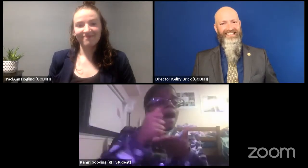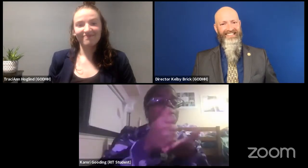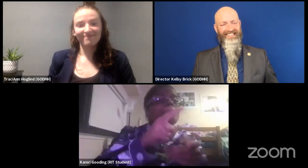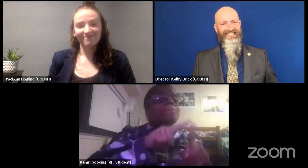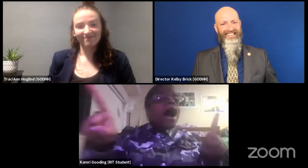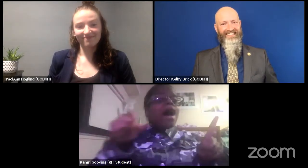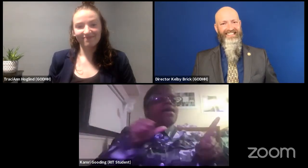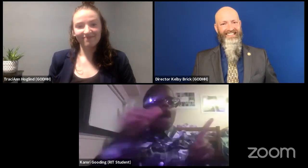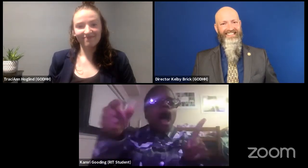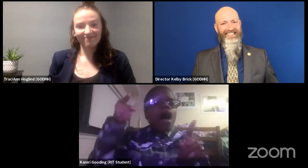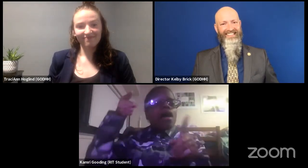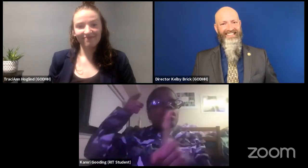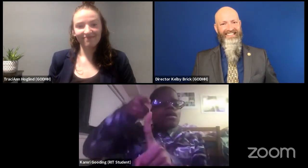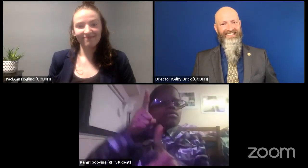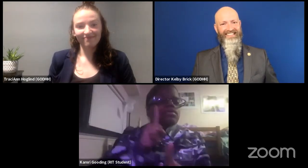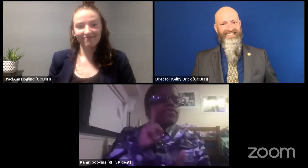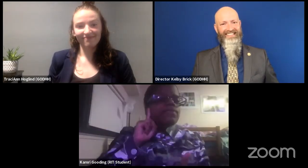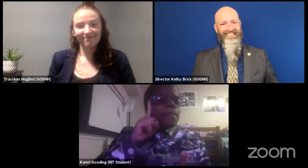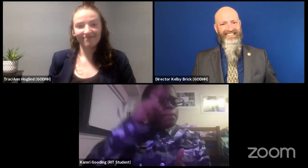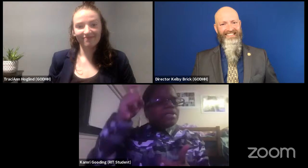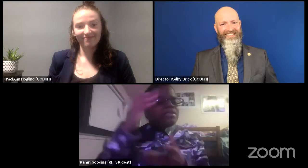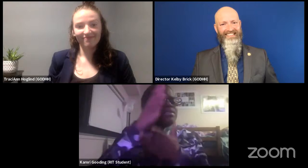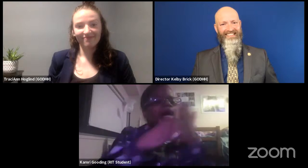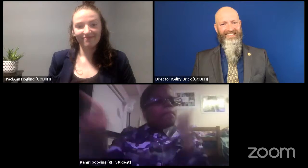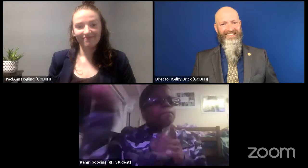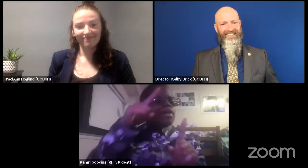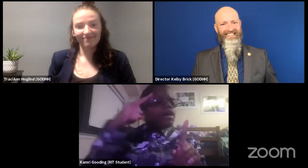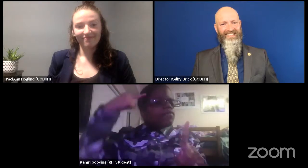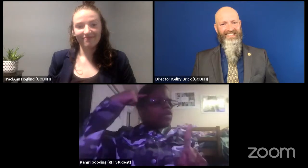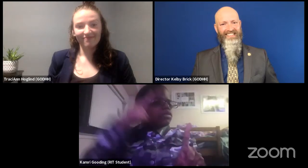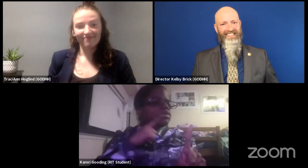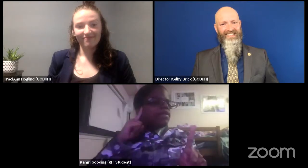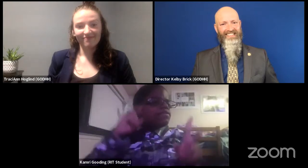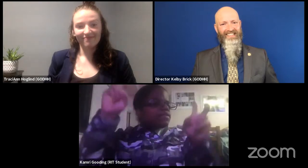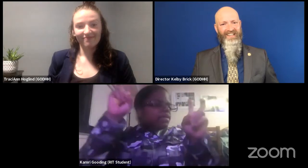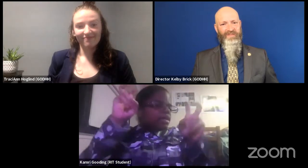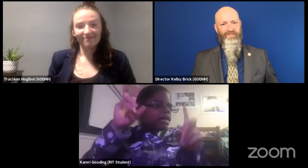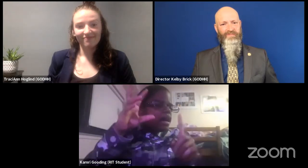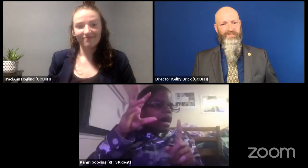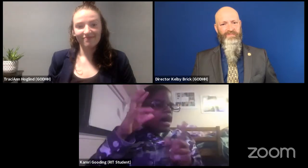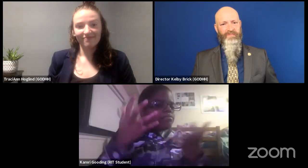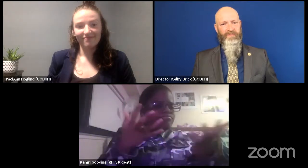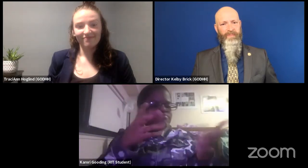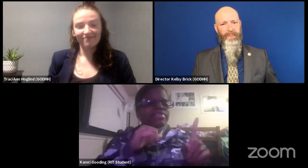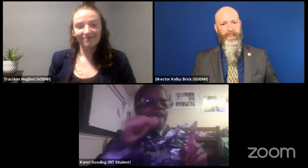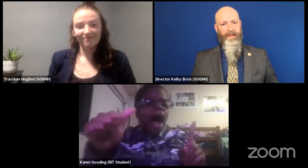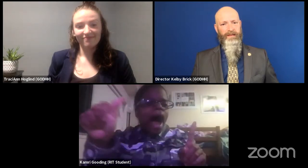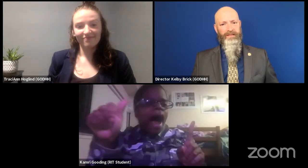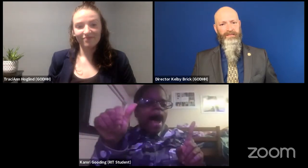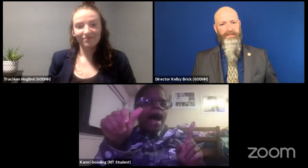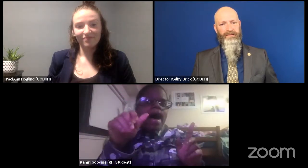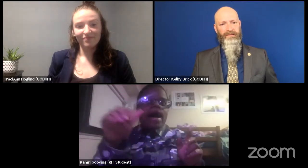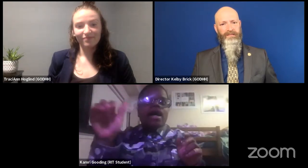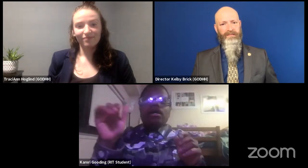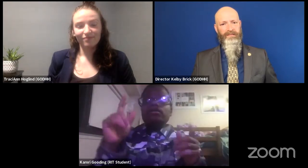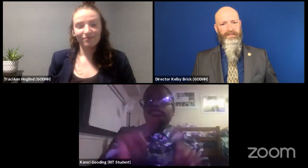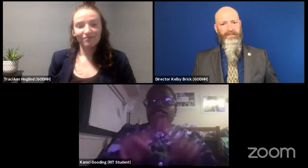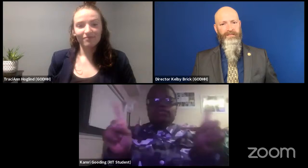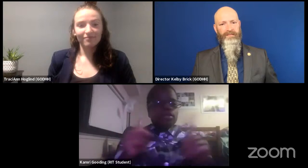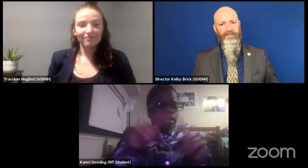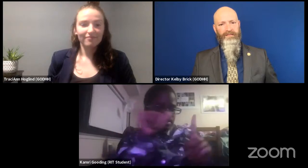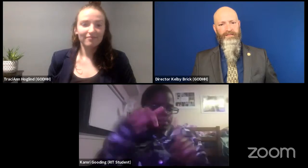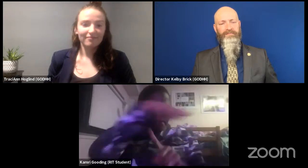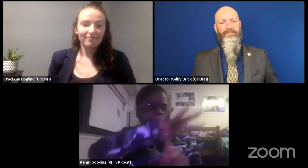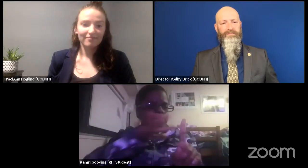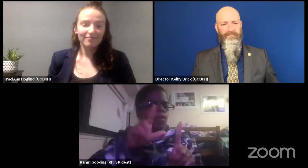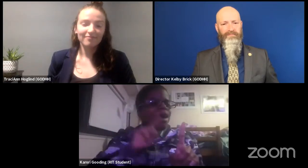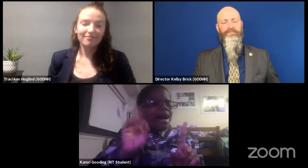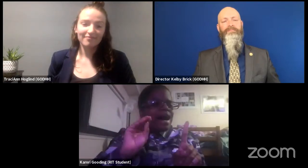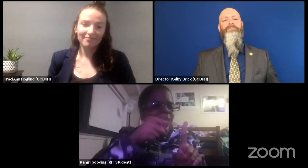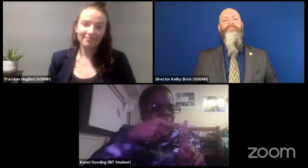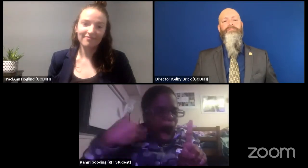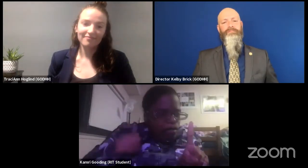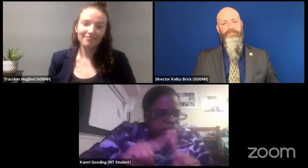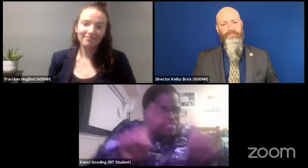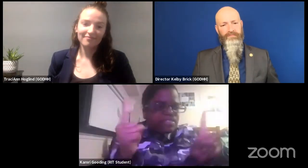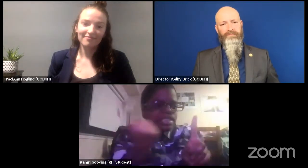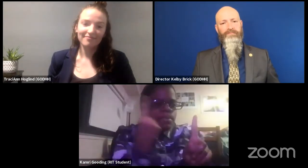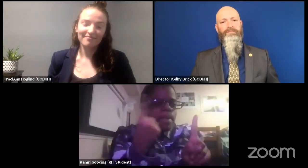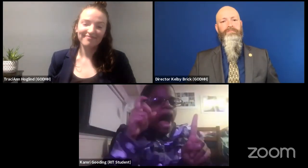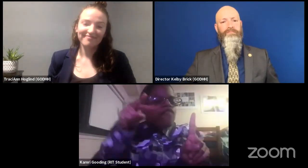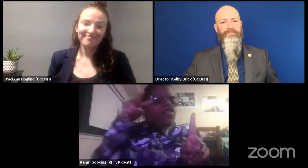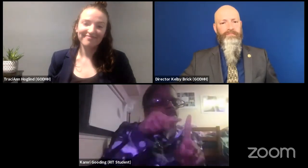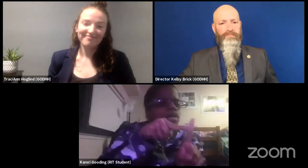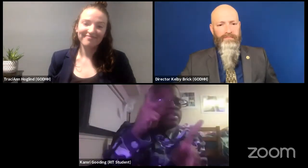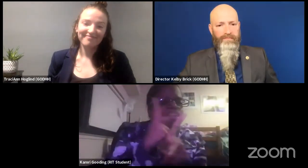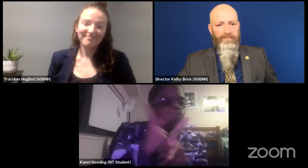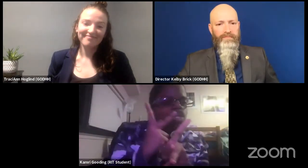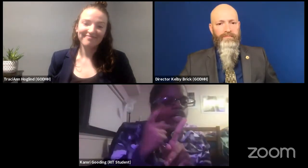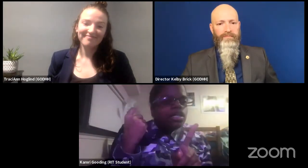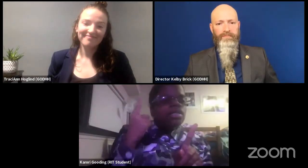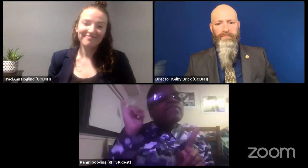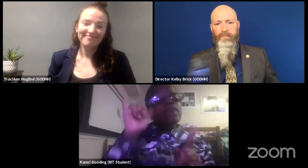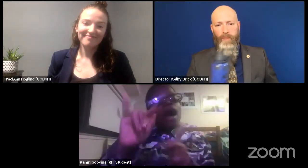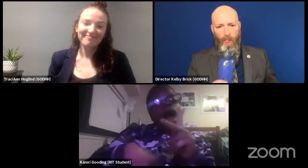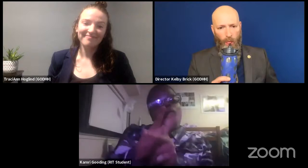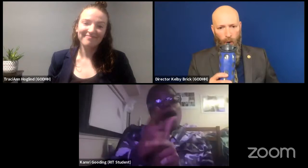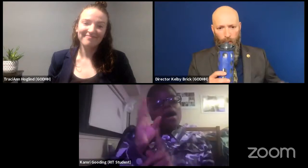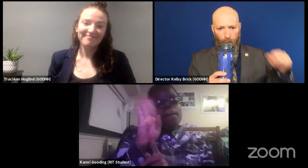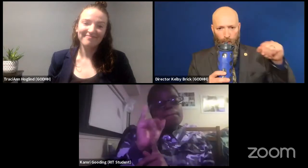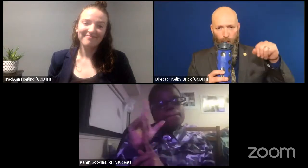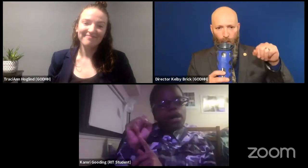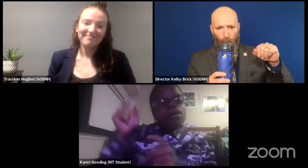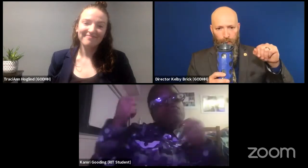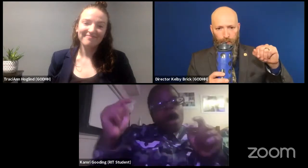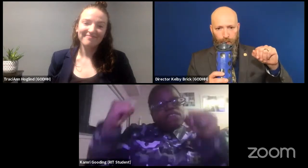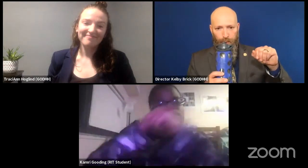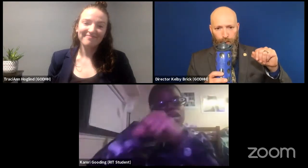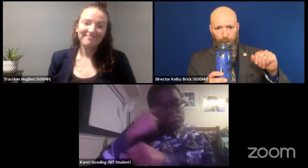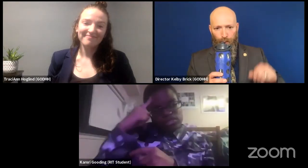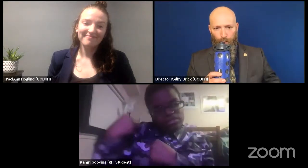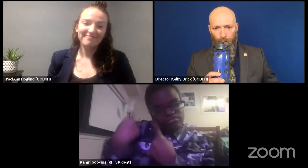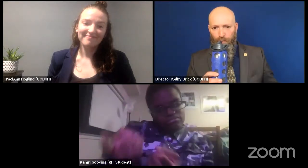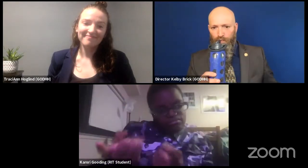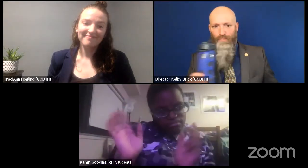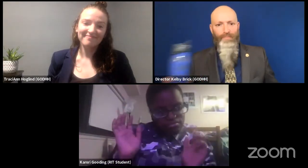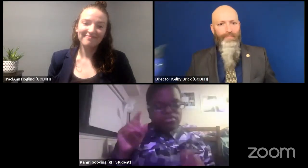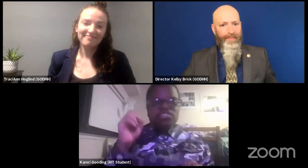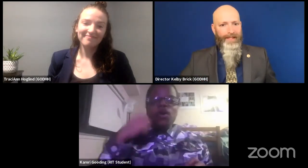issues like IDEA. Some of these issues are specifically about Deaf individuals. we have